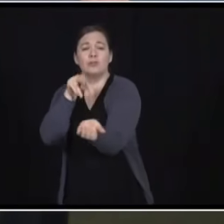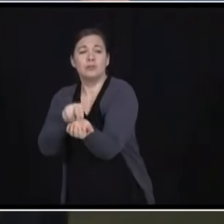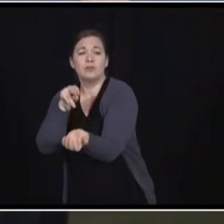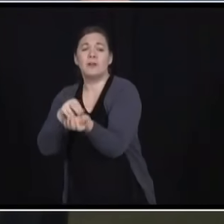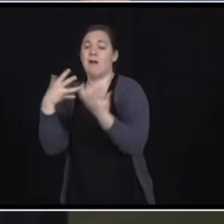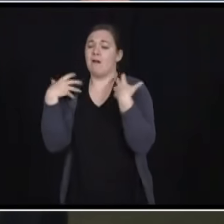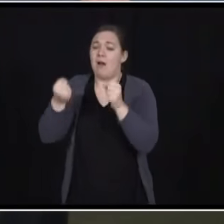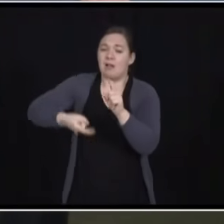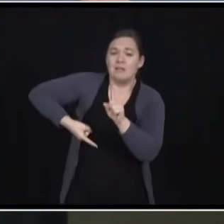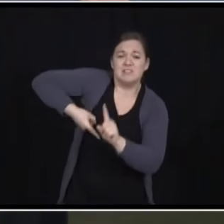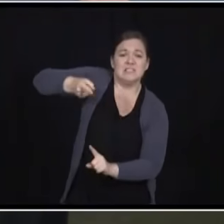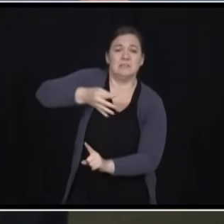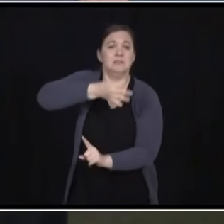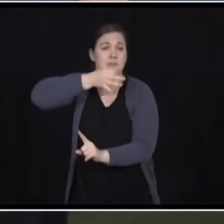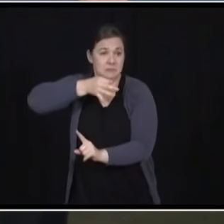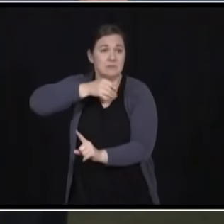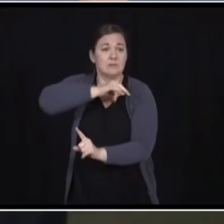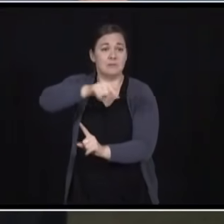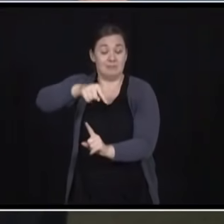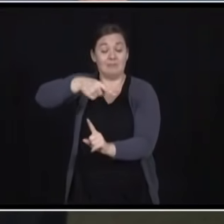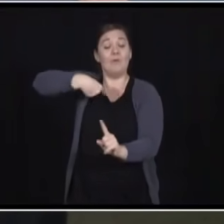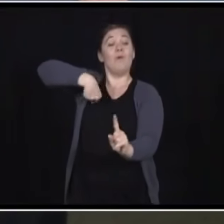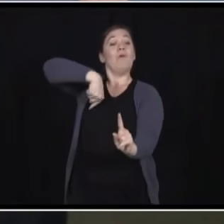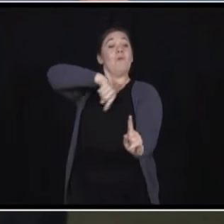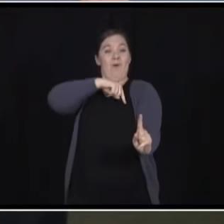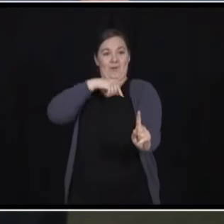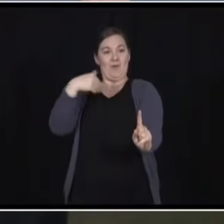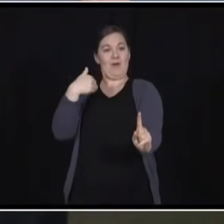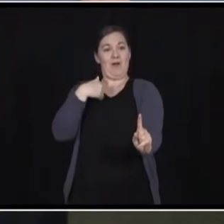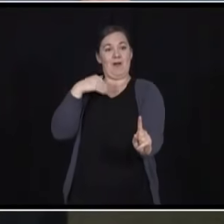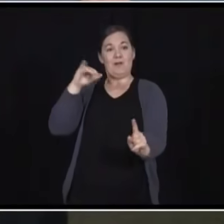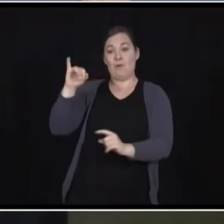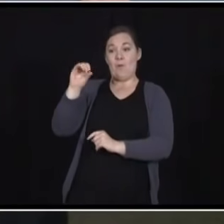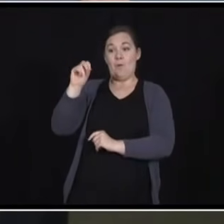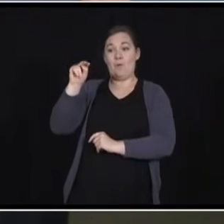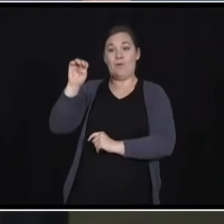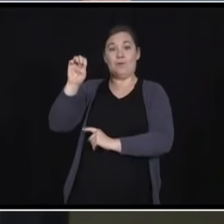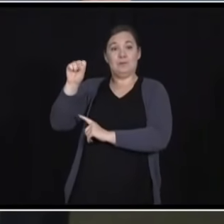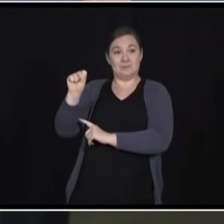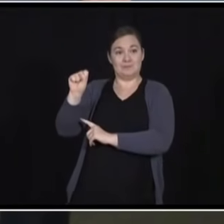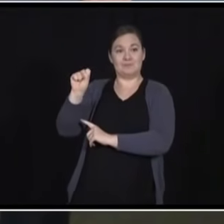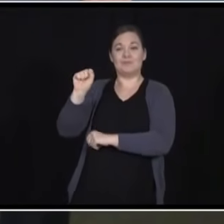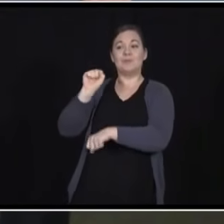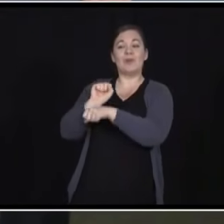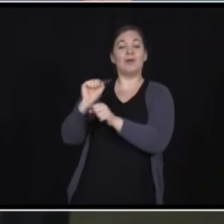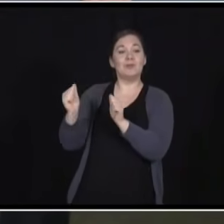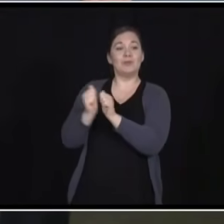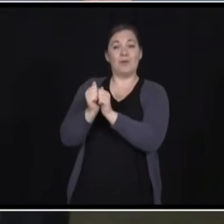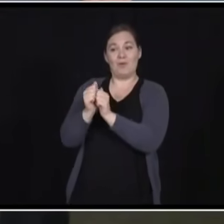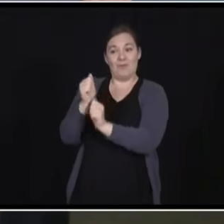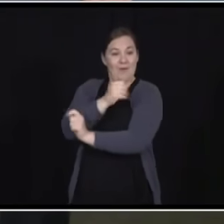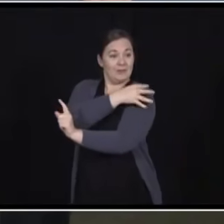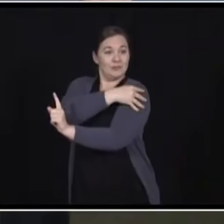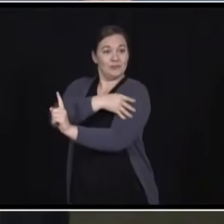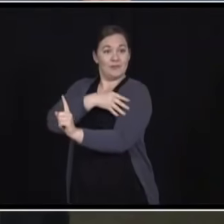the province. Minister Jones and I along with our ministry officials are looking forward to engaging with